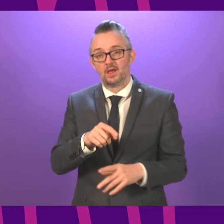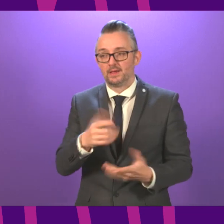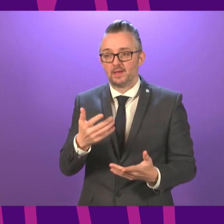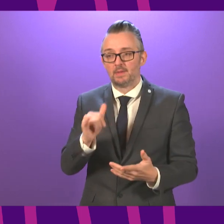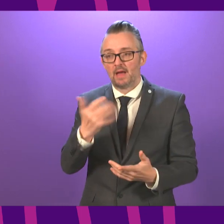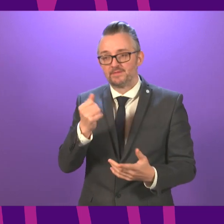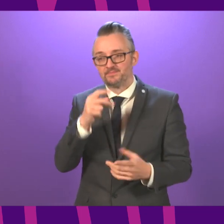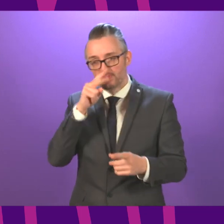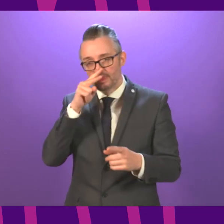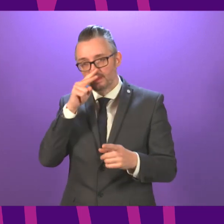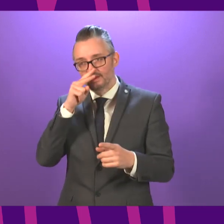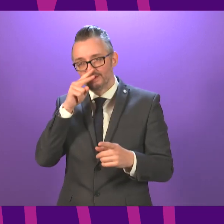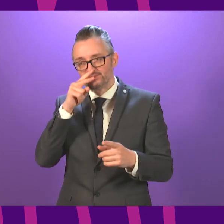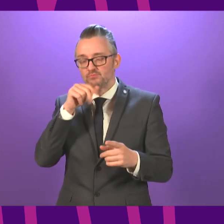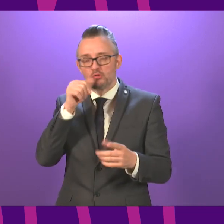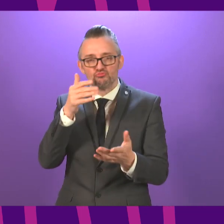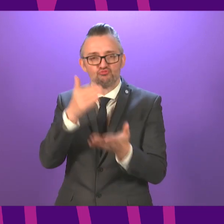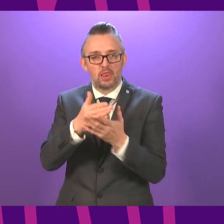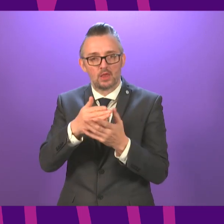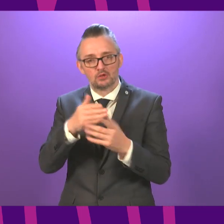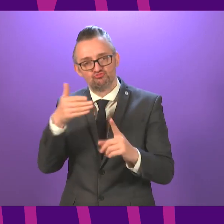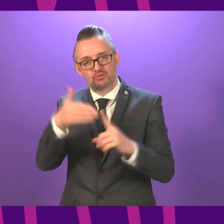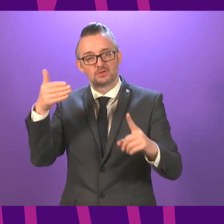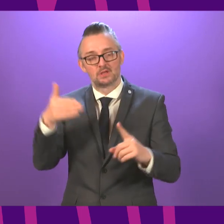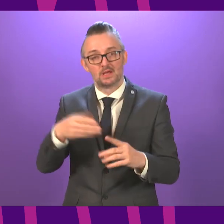and because some people might not apply for or have it. The right thing was to have